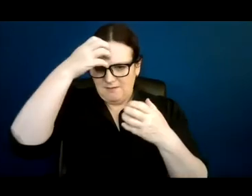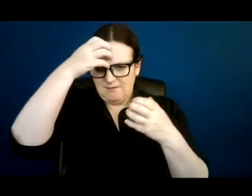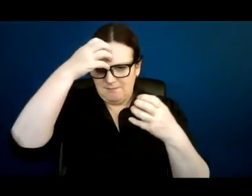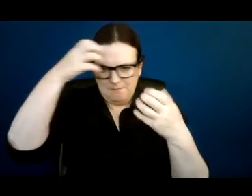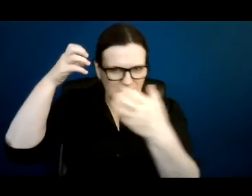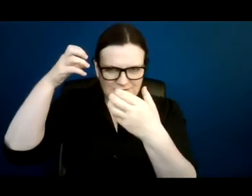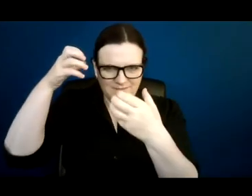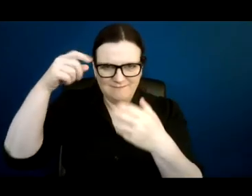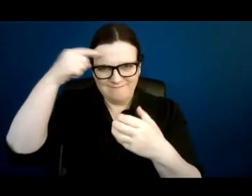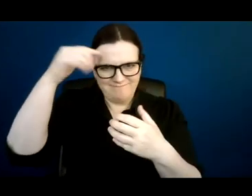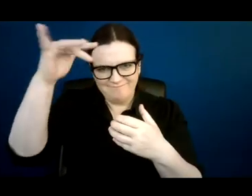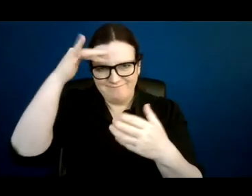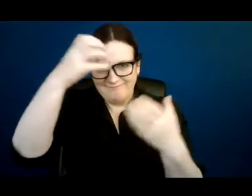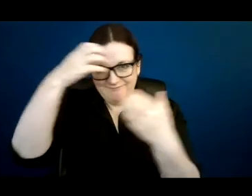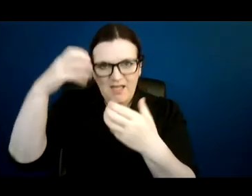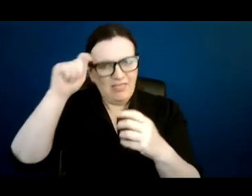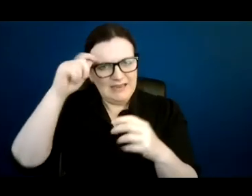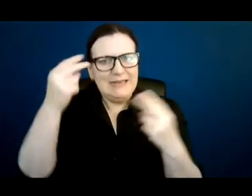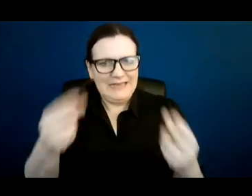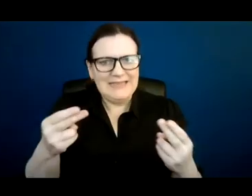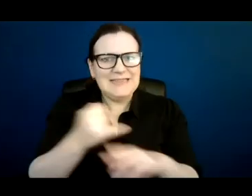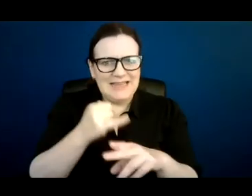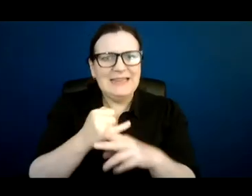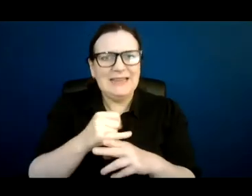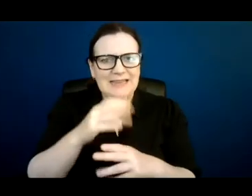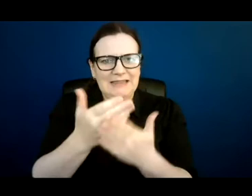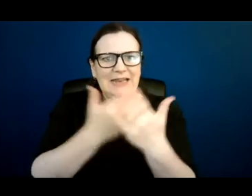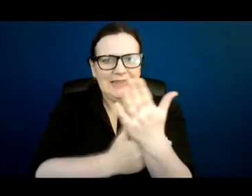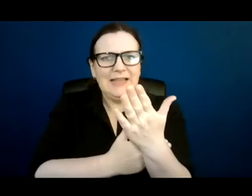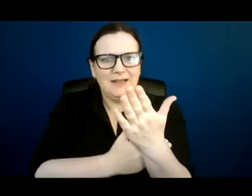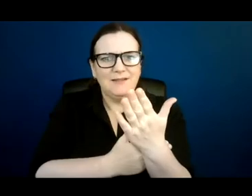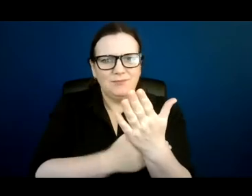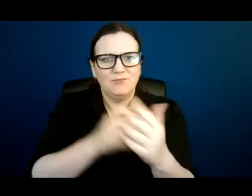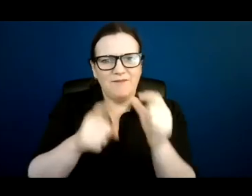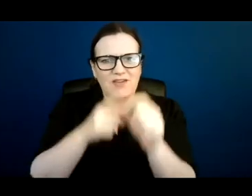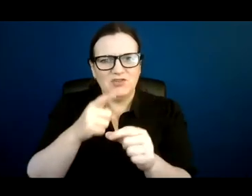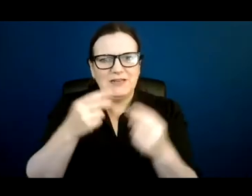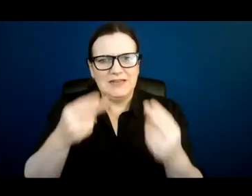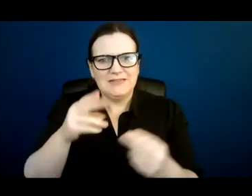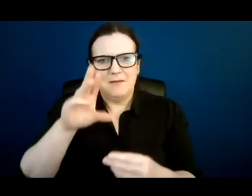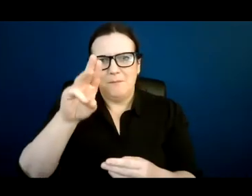legal profession. The legal profession really, there needs to be a more general understanding